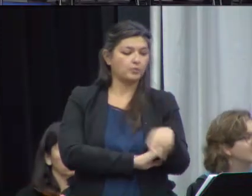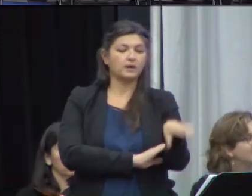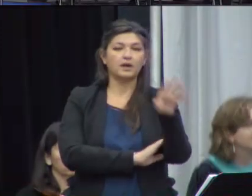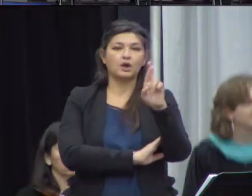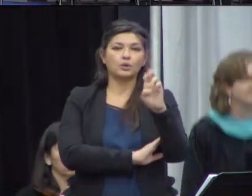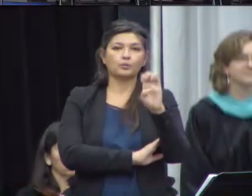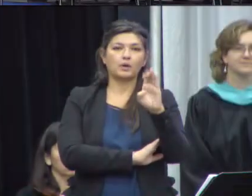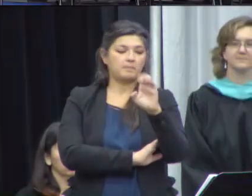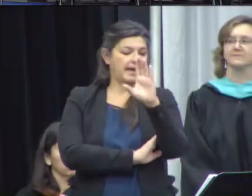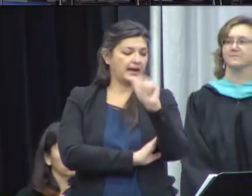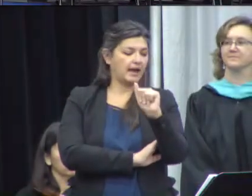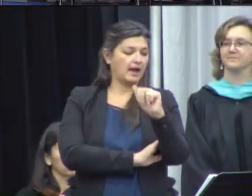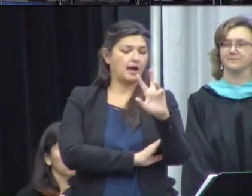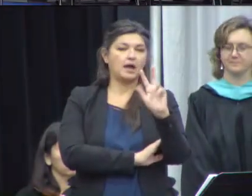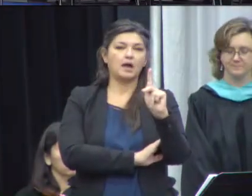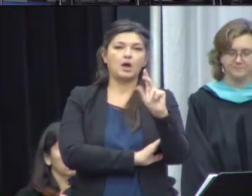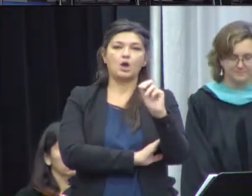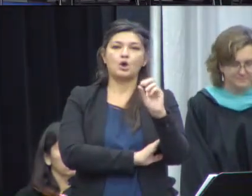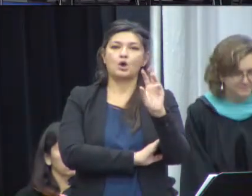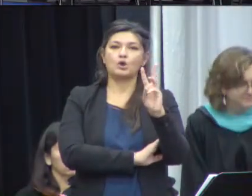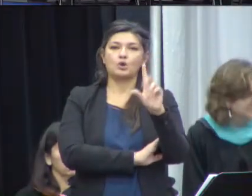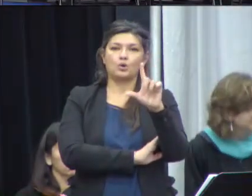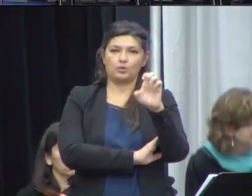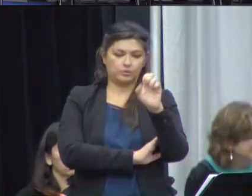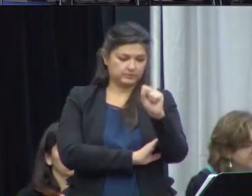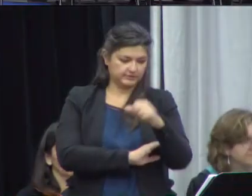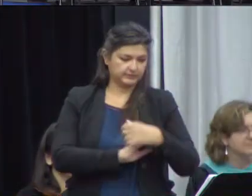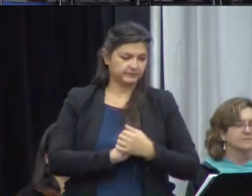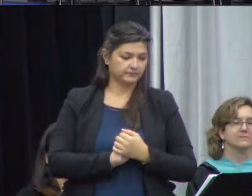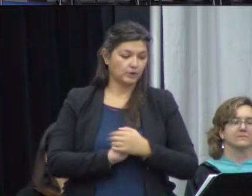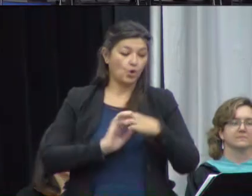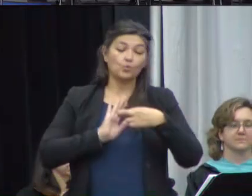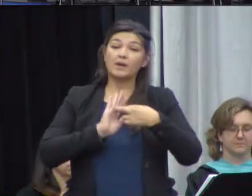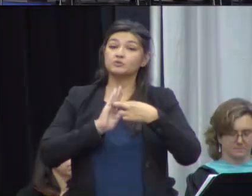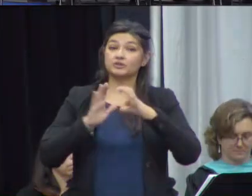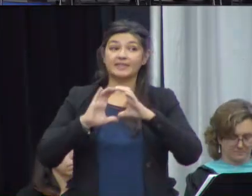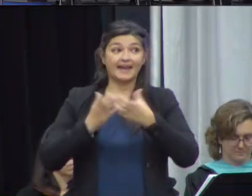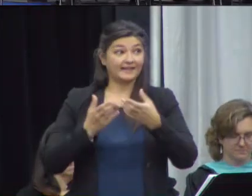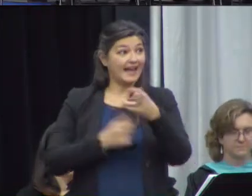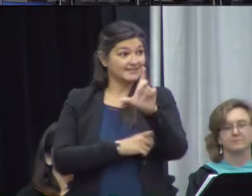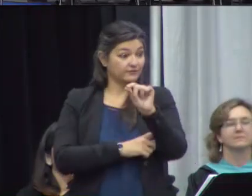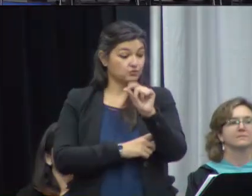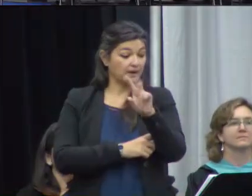(audience applauds) Representing the Class of 2022,